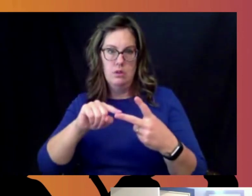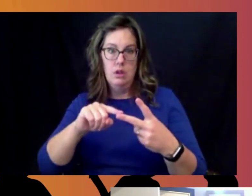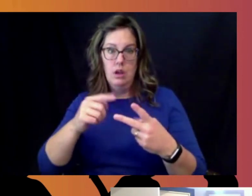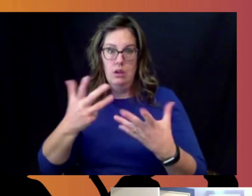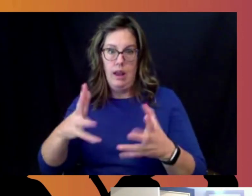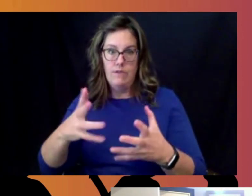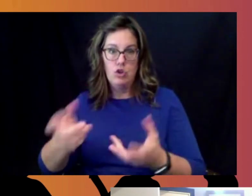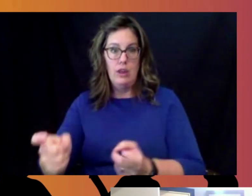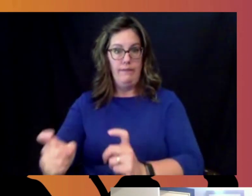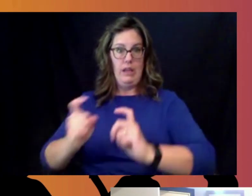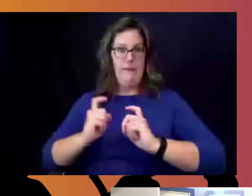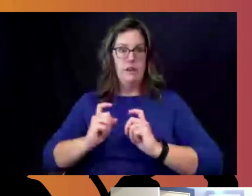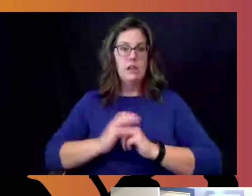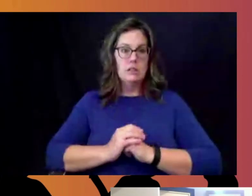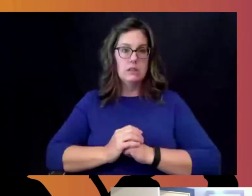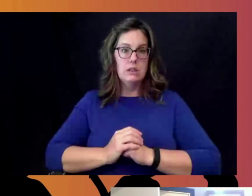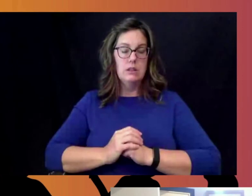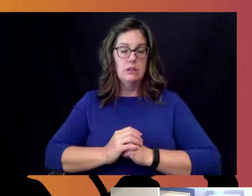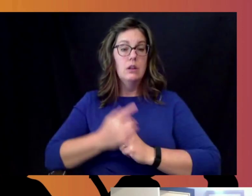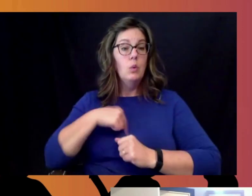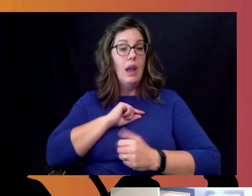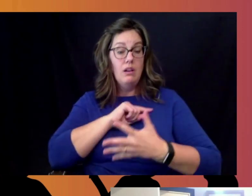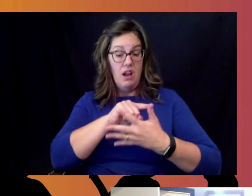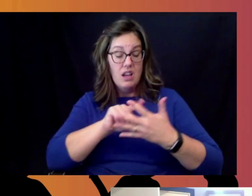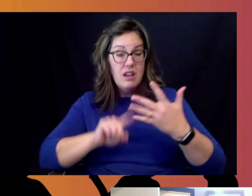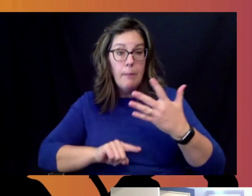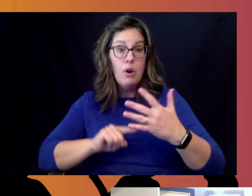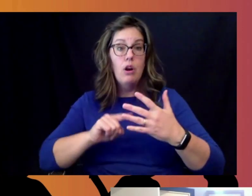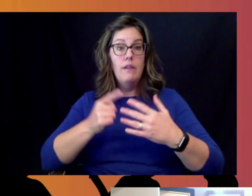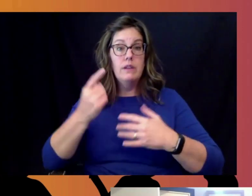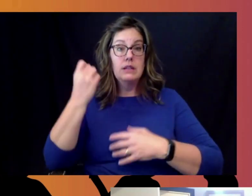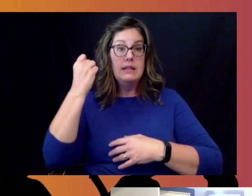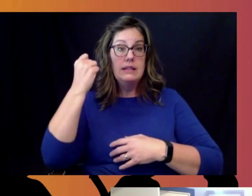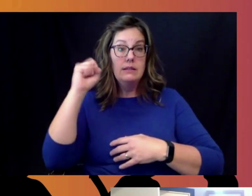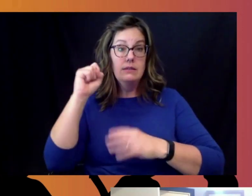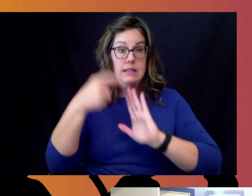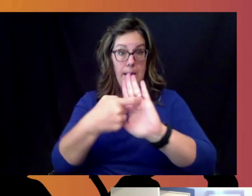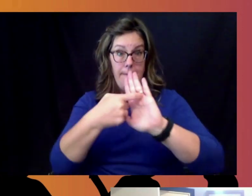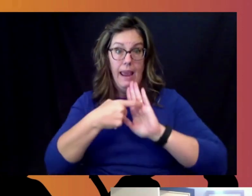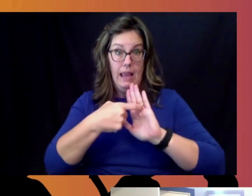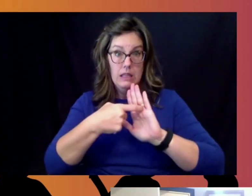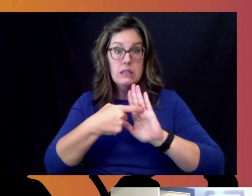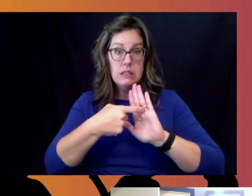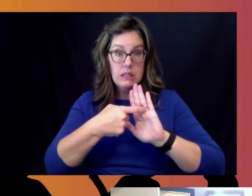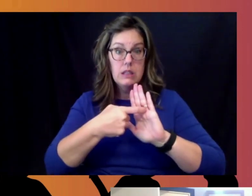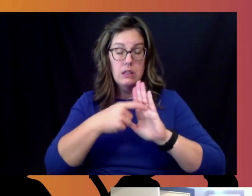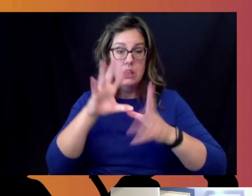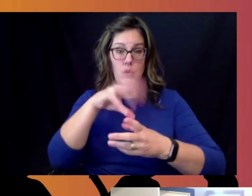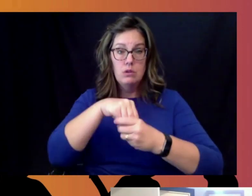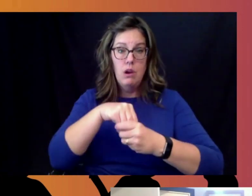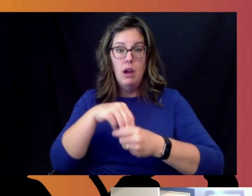demands um this was around the murder of michael marshall in denver and we demanded that the video